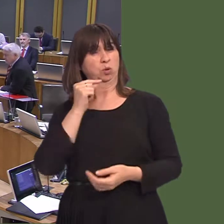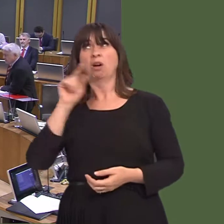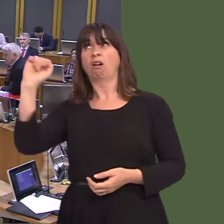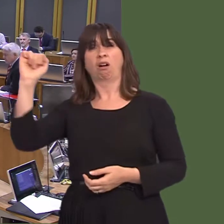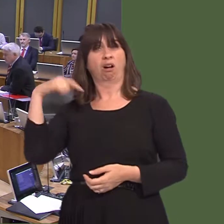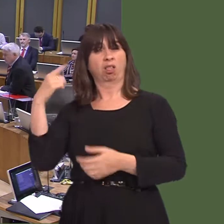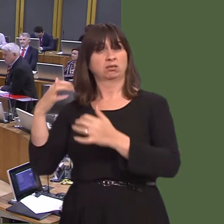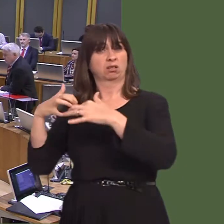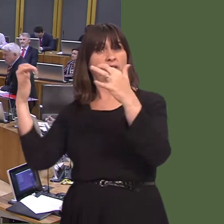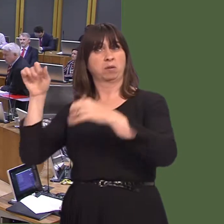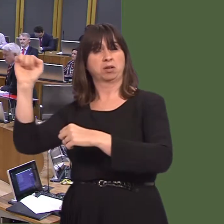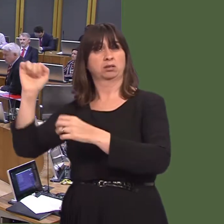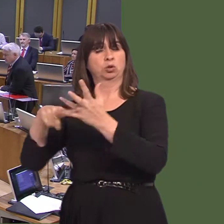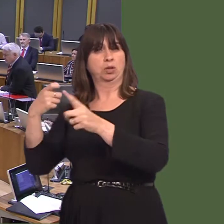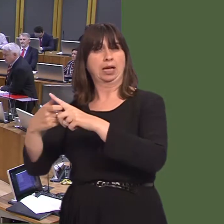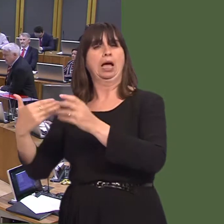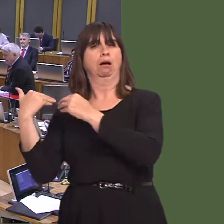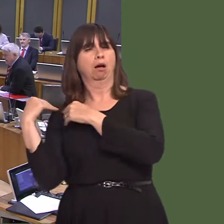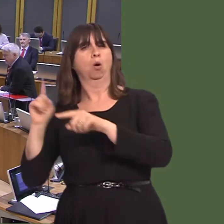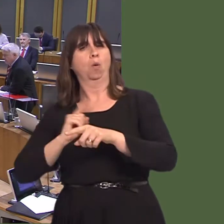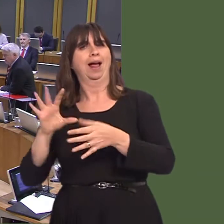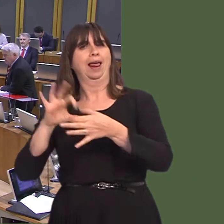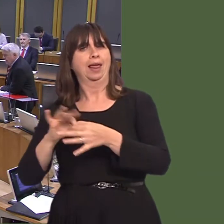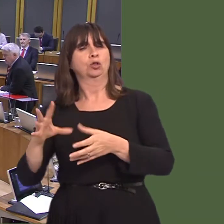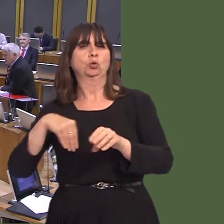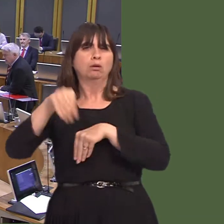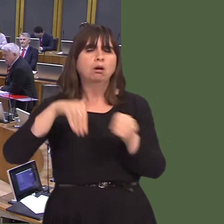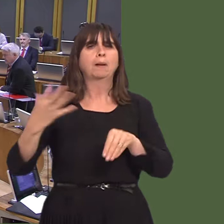has a very strong role, through the welfare system, through the way it can look at tax